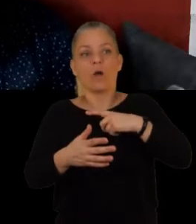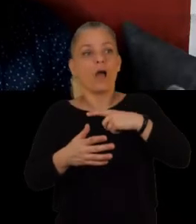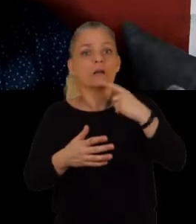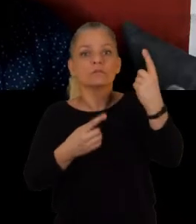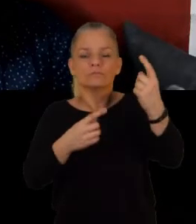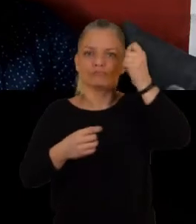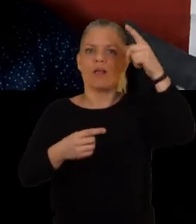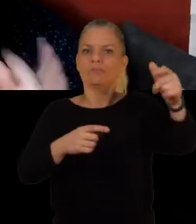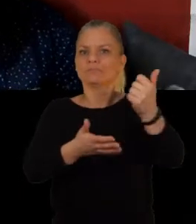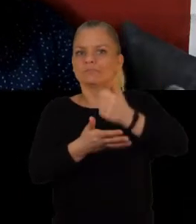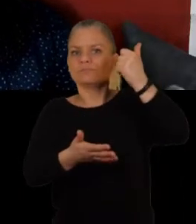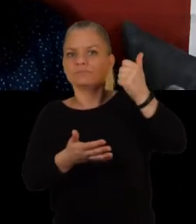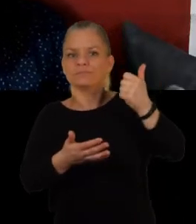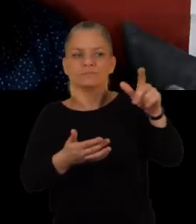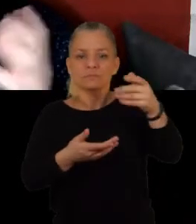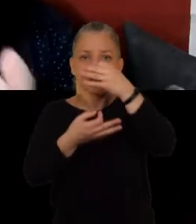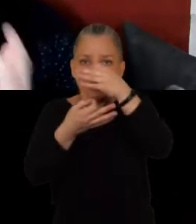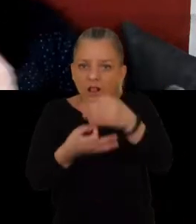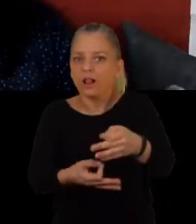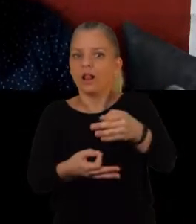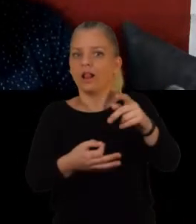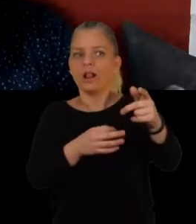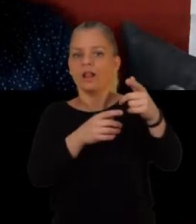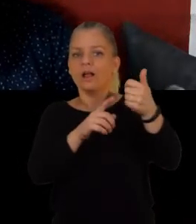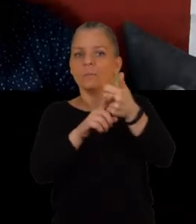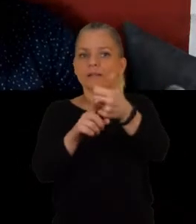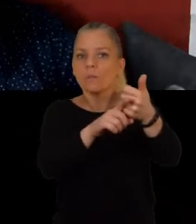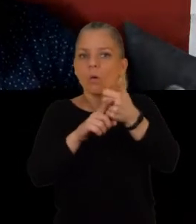are brilliant realize that they're brilliant and that's why i get hooked on peer support for sure